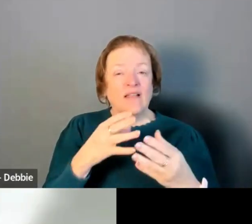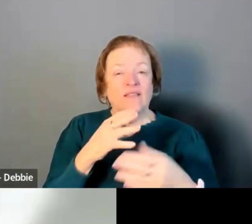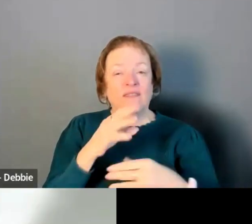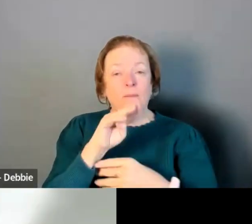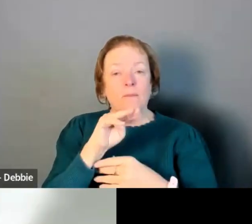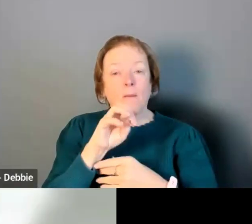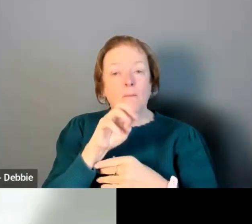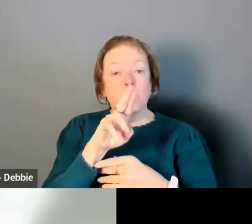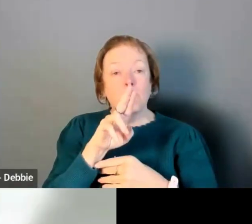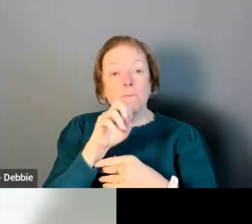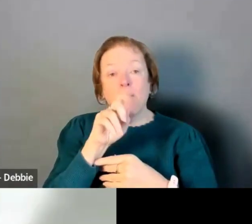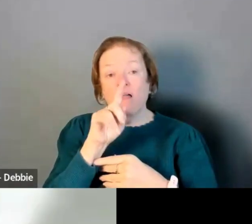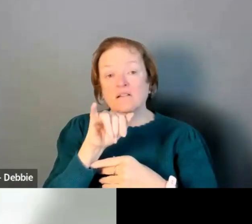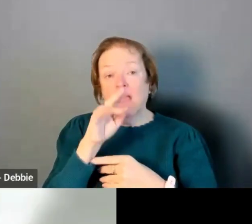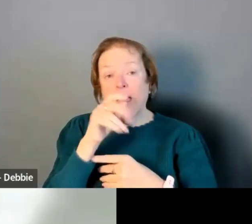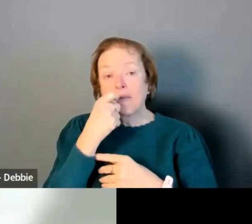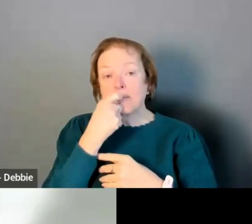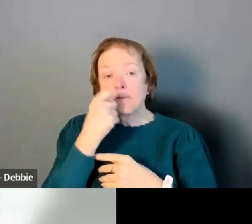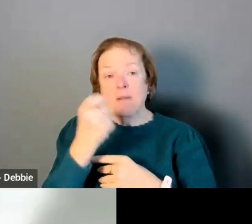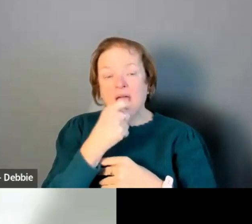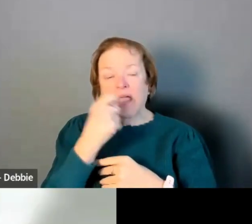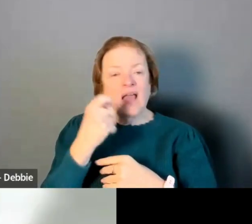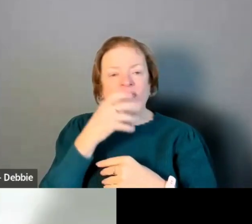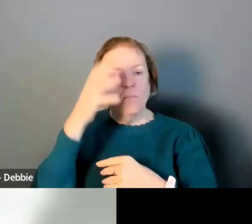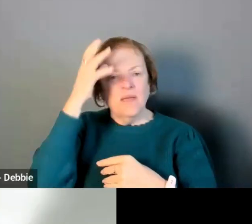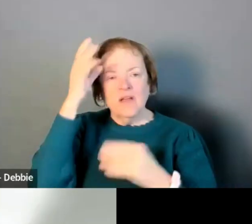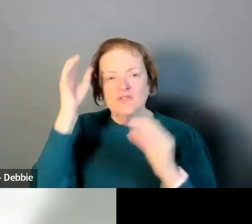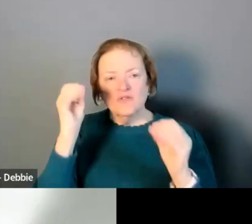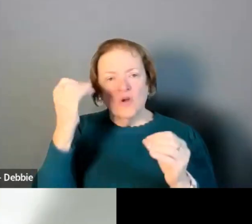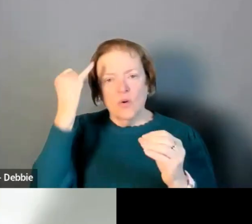So every and the parents had no idea. But since I work for Dade County,